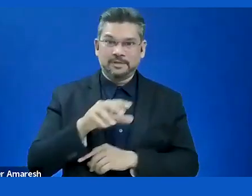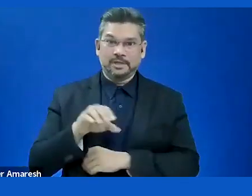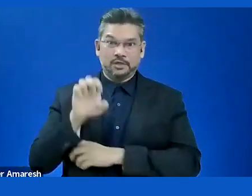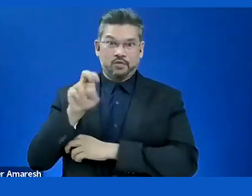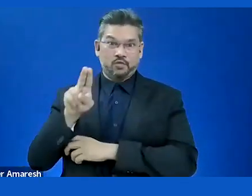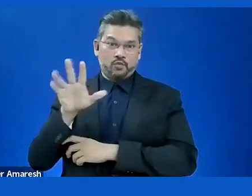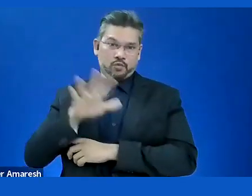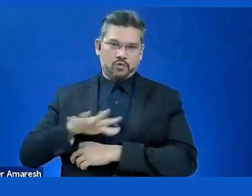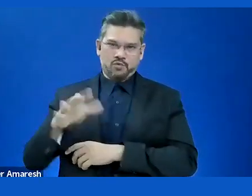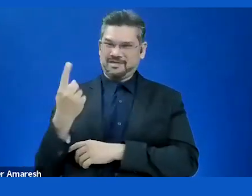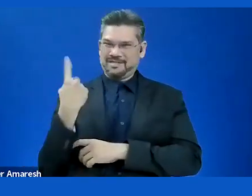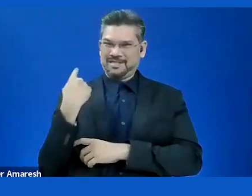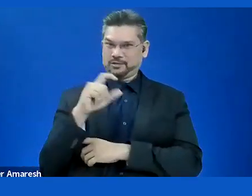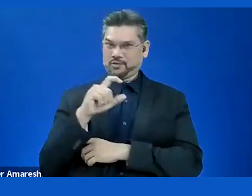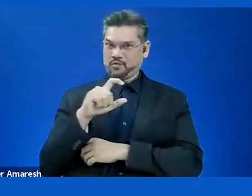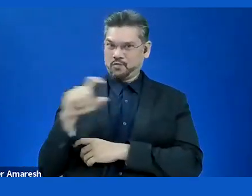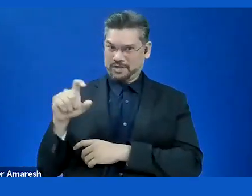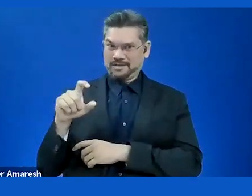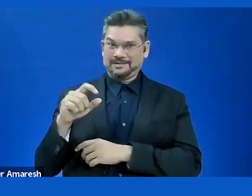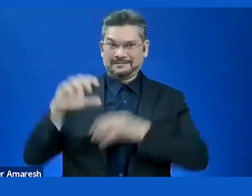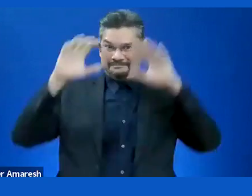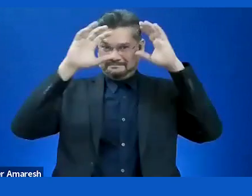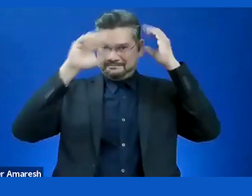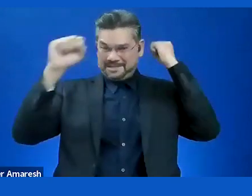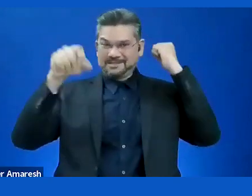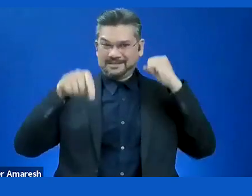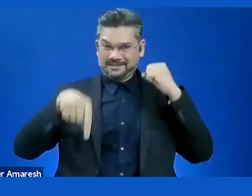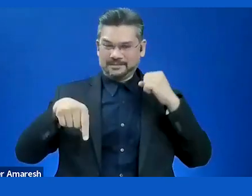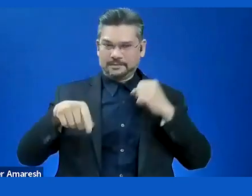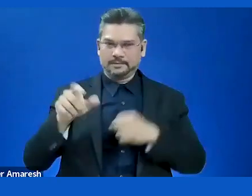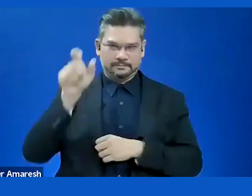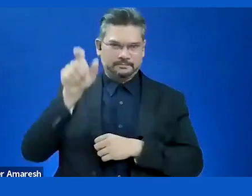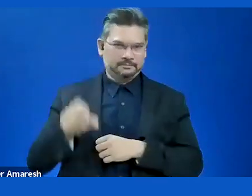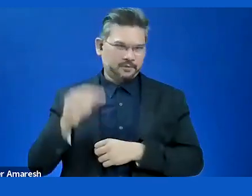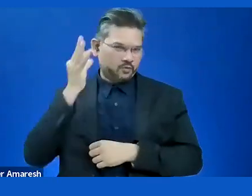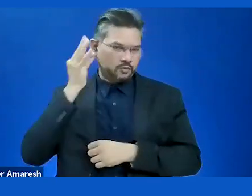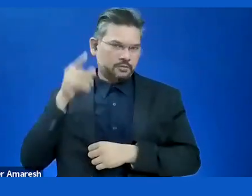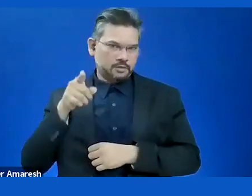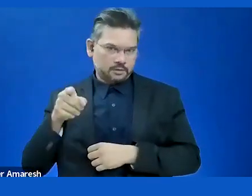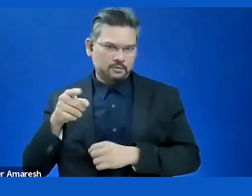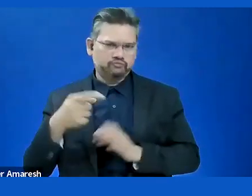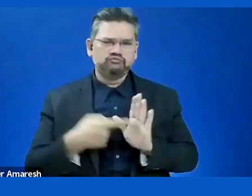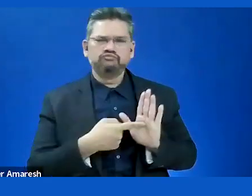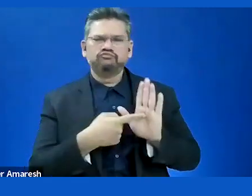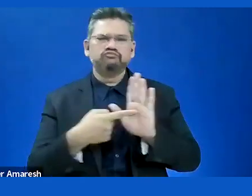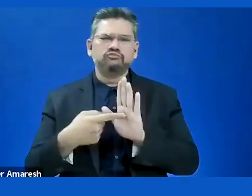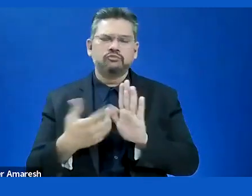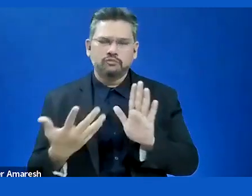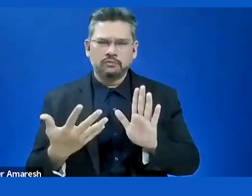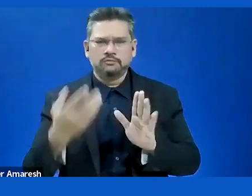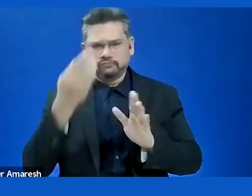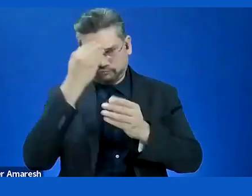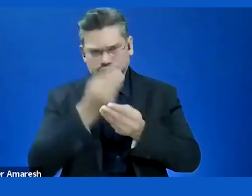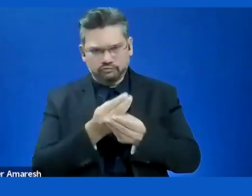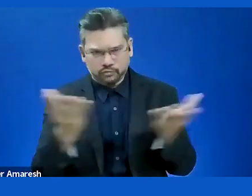the Commission also highlighted, I'm quoting, it is telling that we have far overshot the